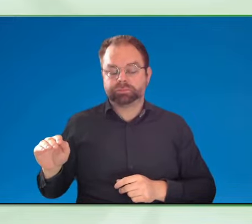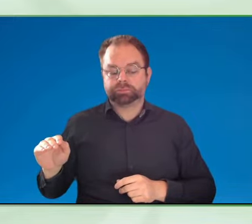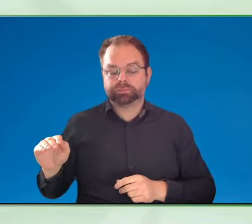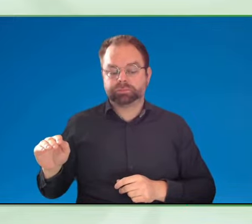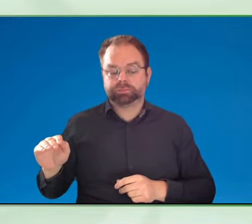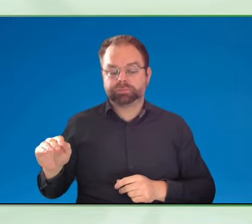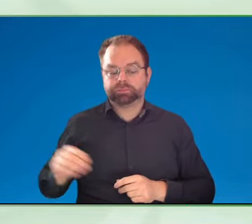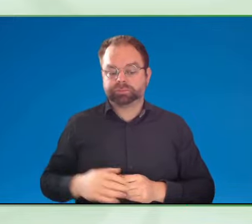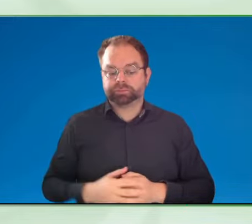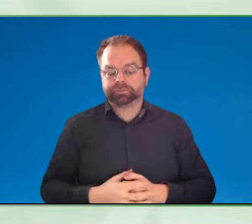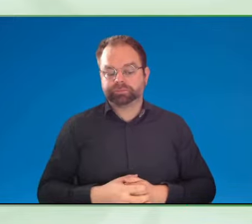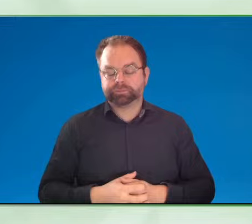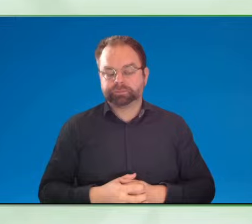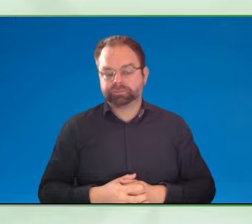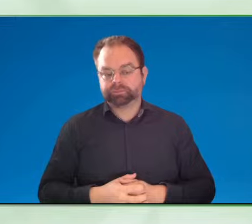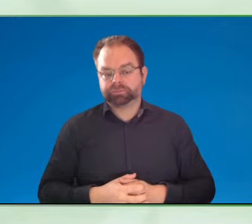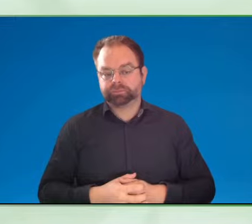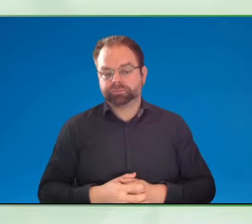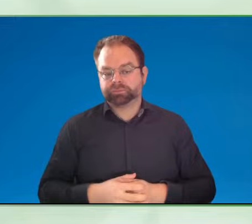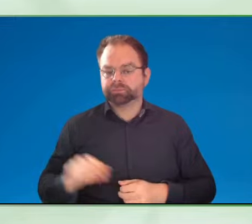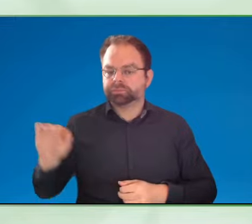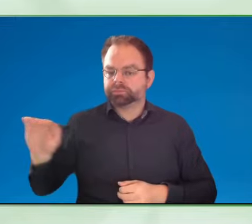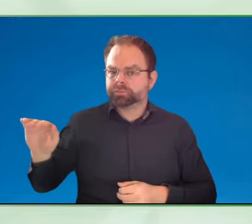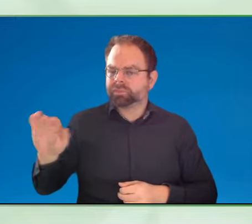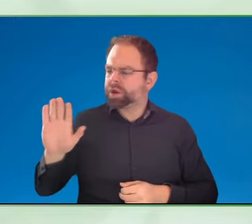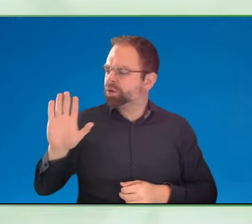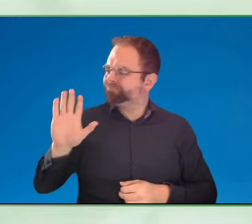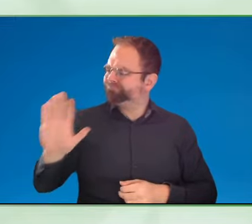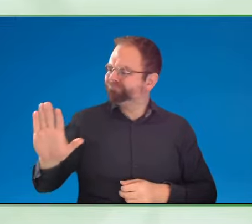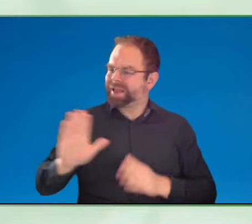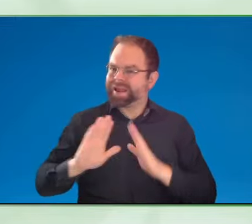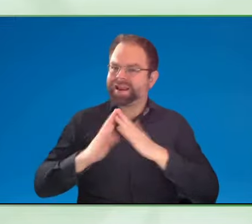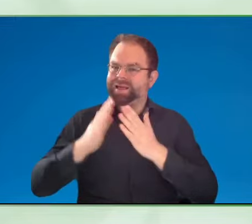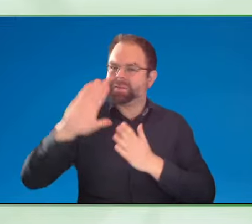It is important.